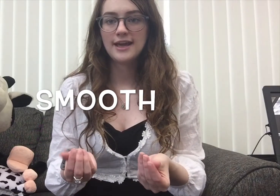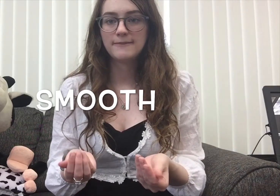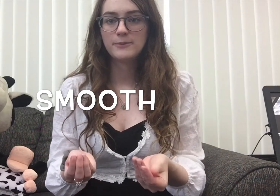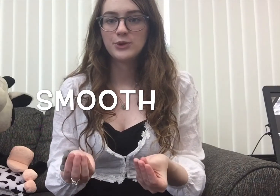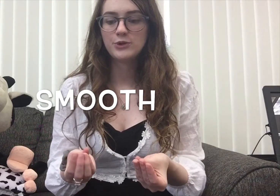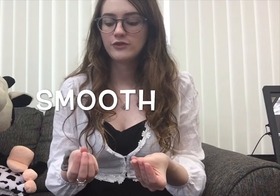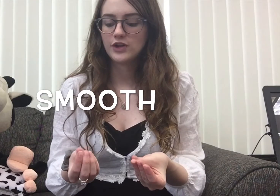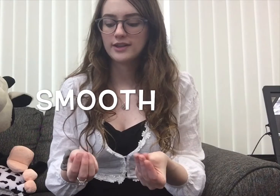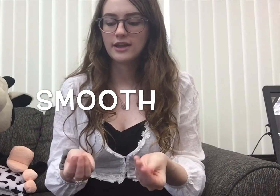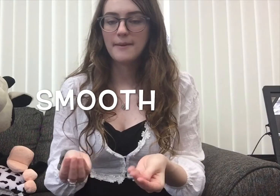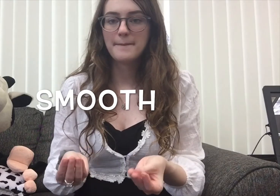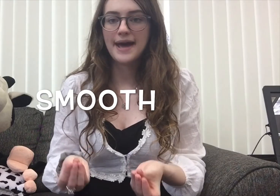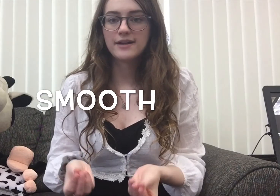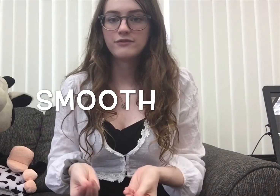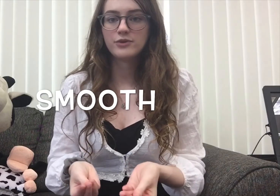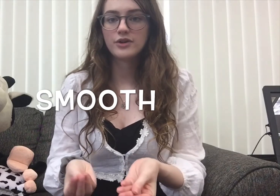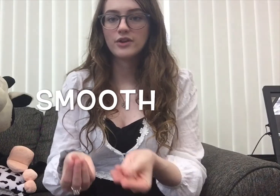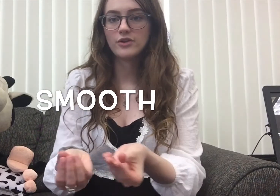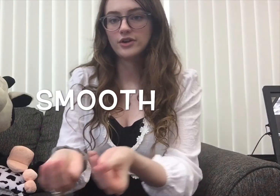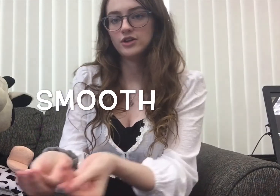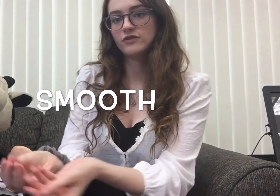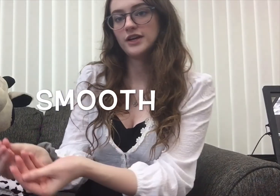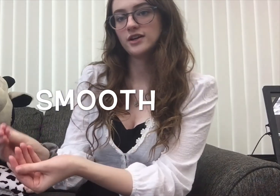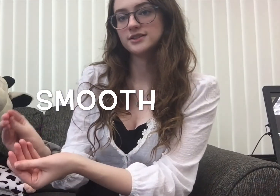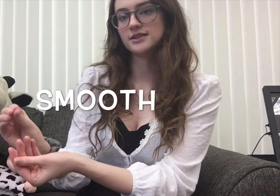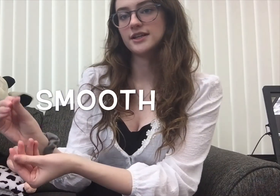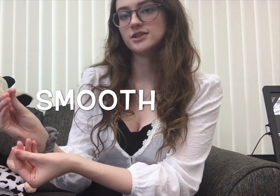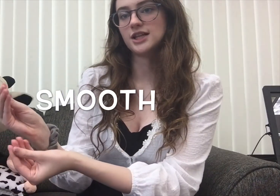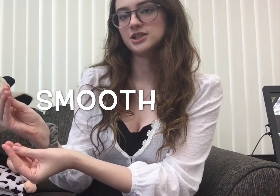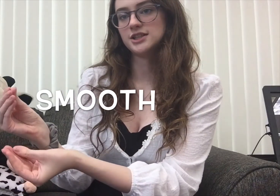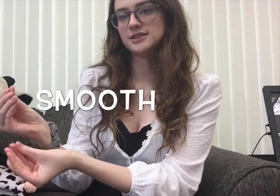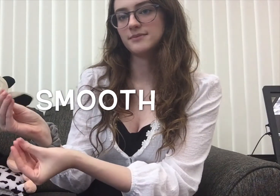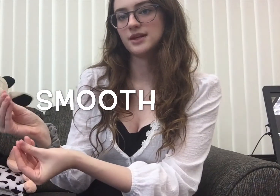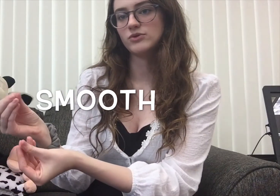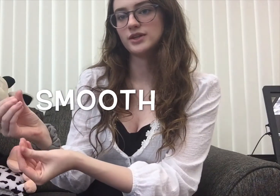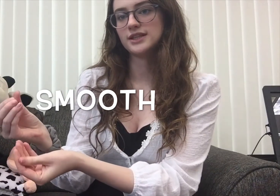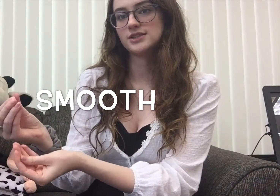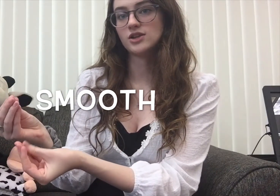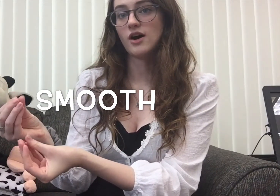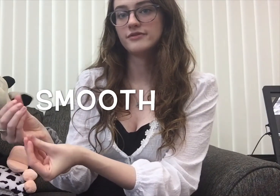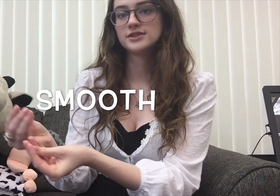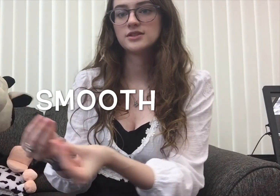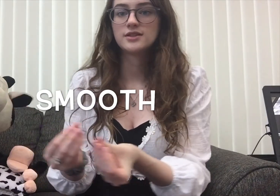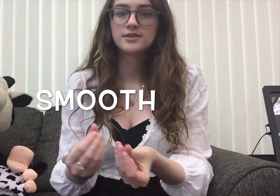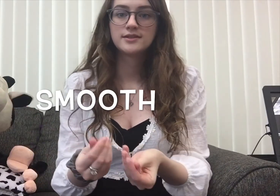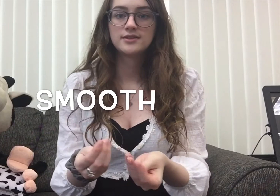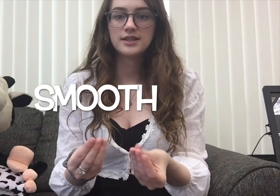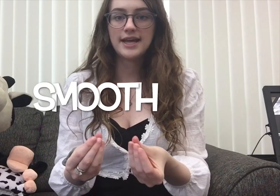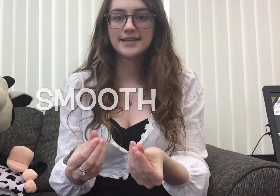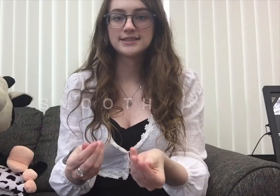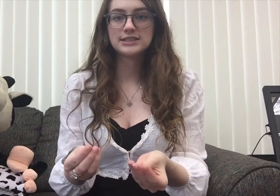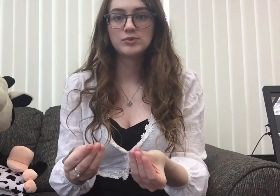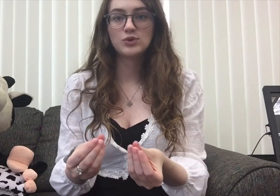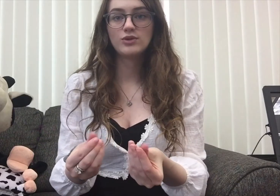and move your thumb back and forth along your fingers like you're touching something really soft. That's smooth.